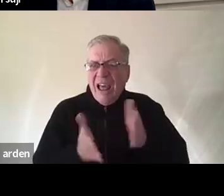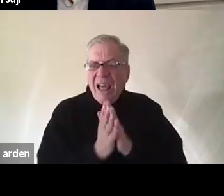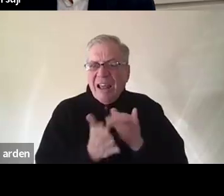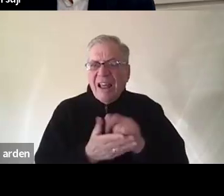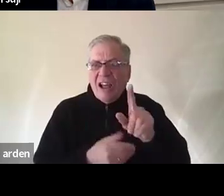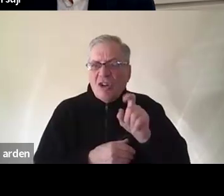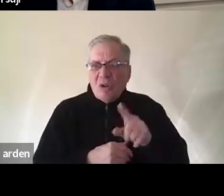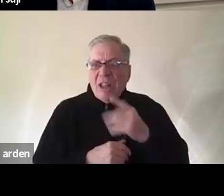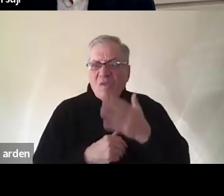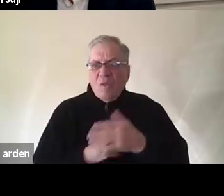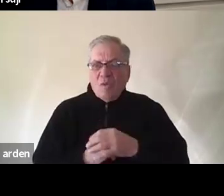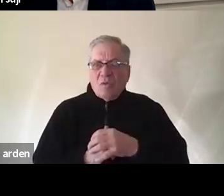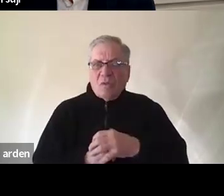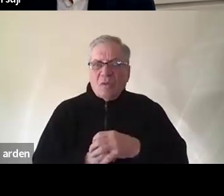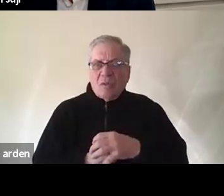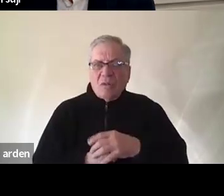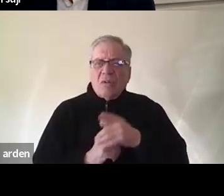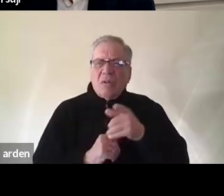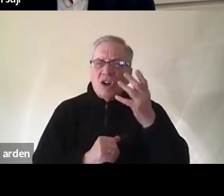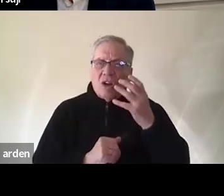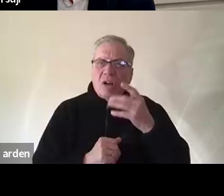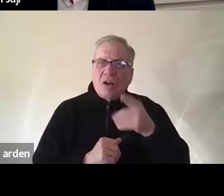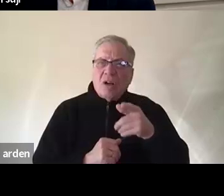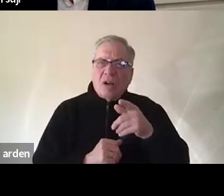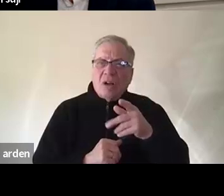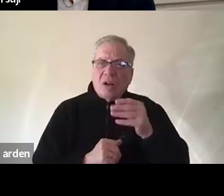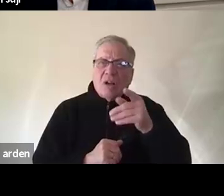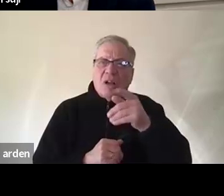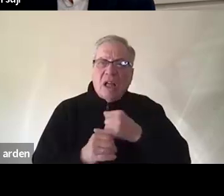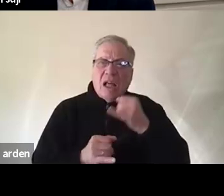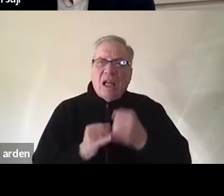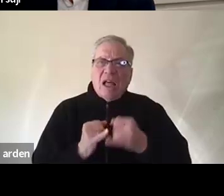Awesome. And I will take the last question